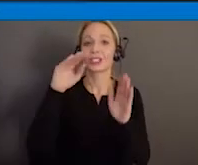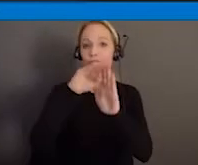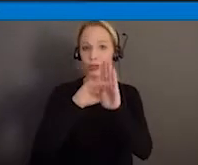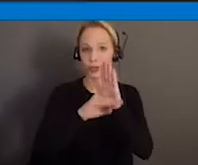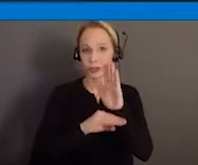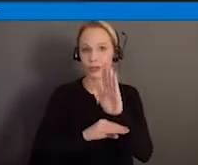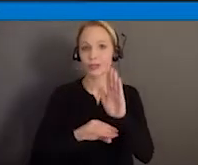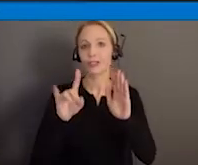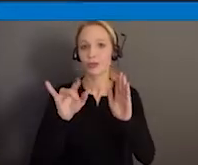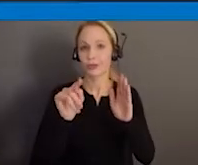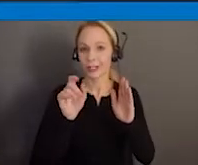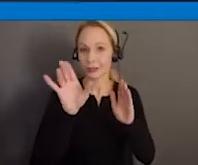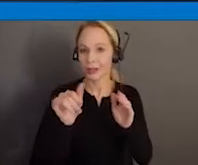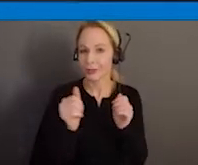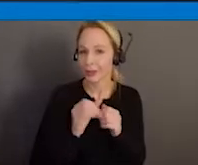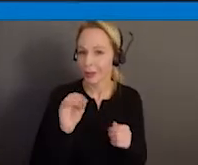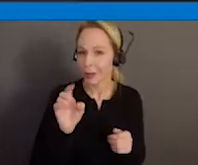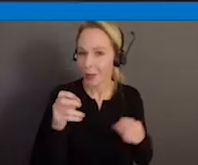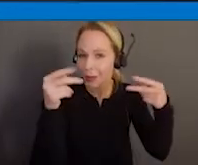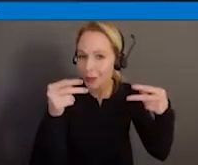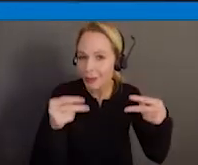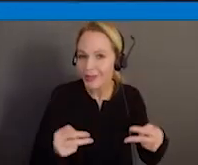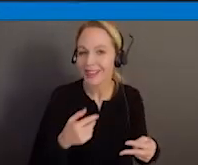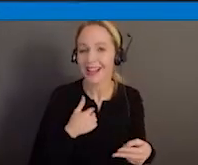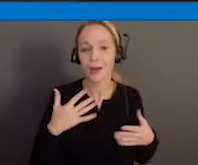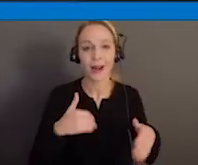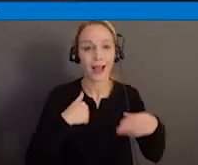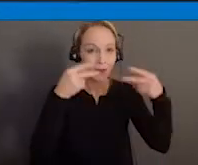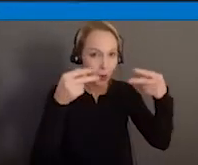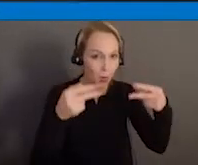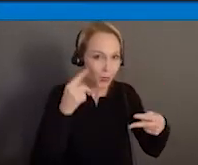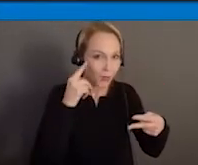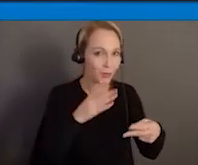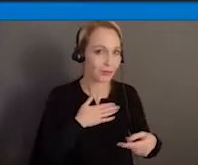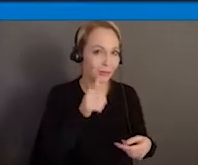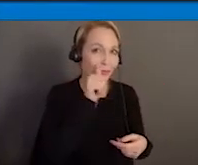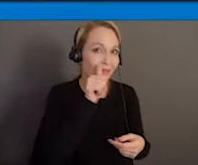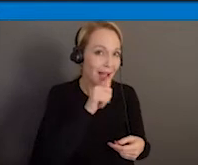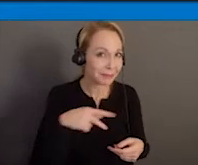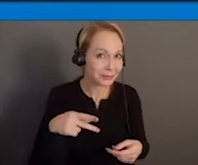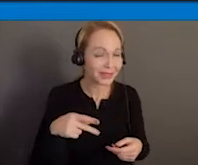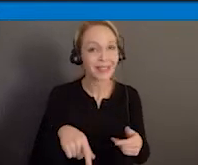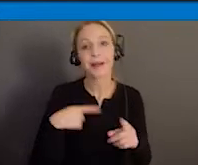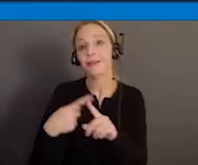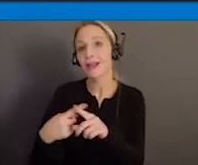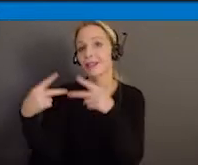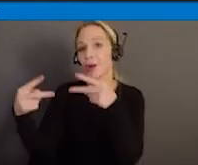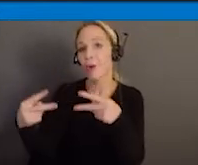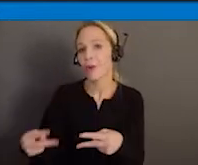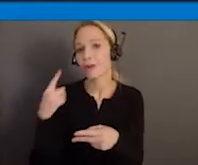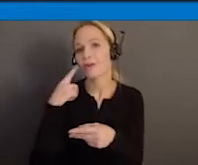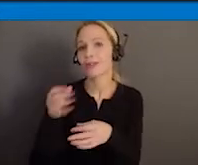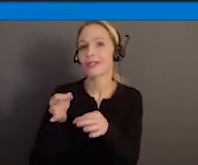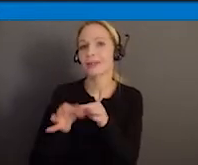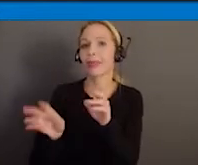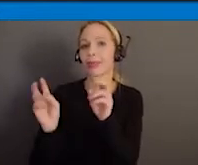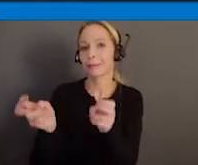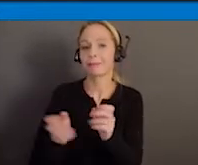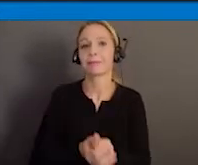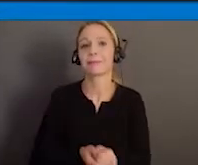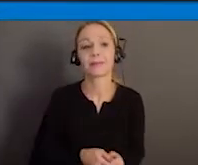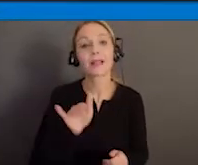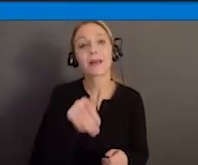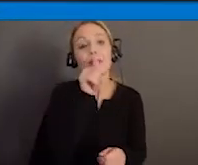I HAVE CODE FOR MY PRIVATE APP AND THE CODE FOR SIMPLE